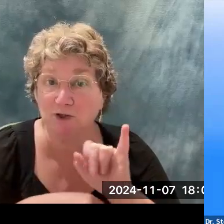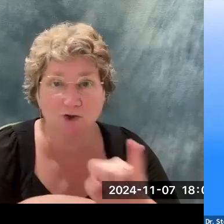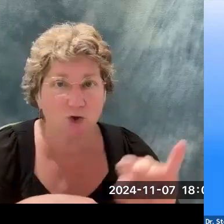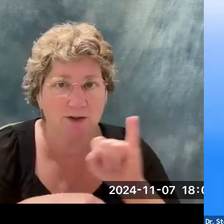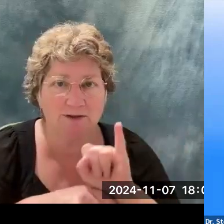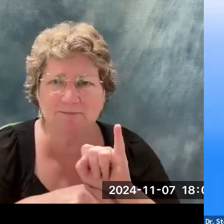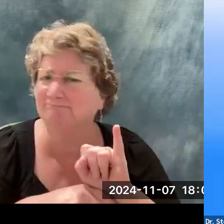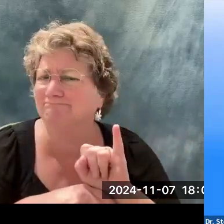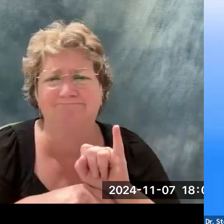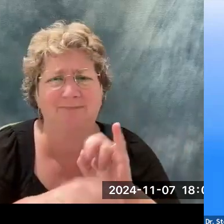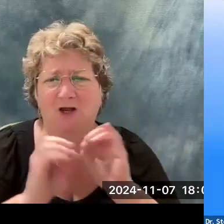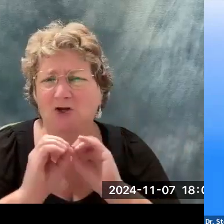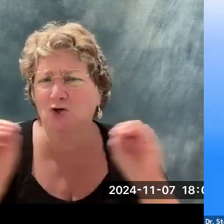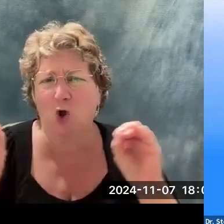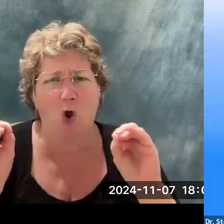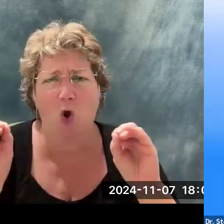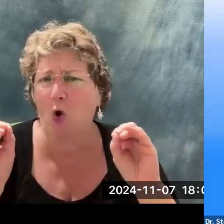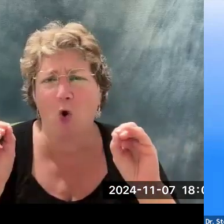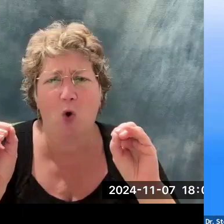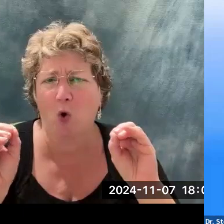with accessing our crisis lines or our mobile